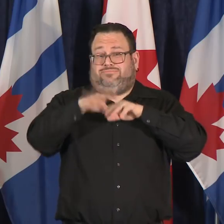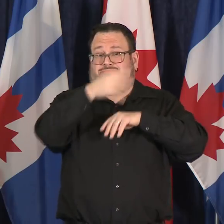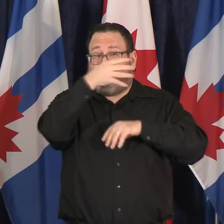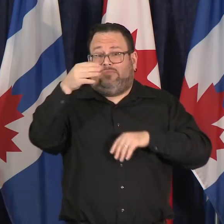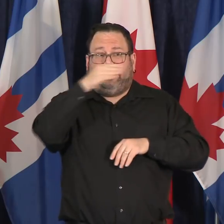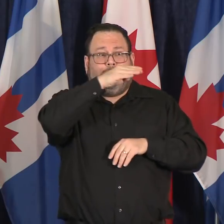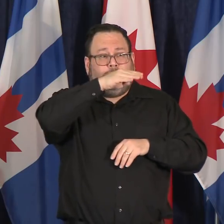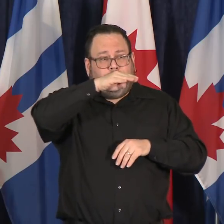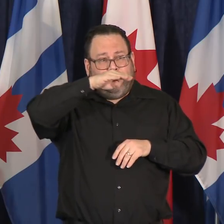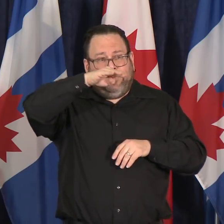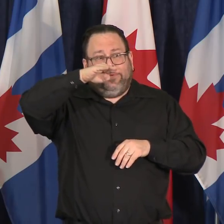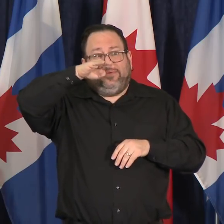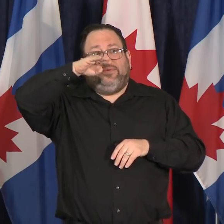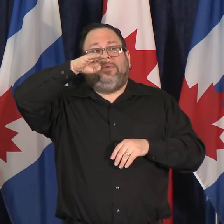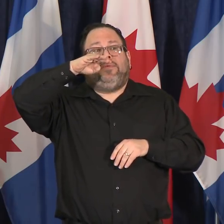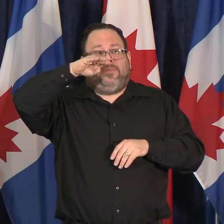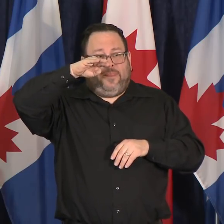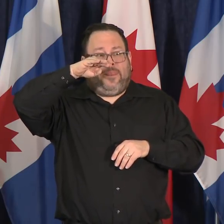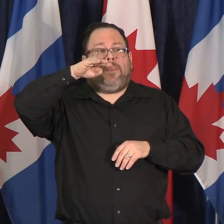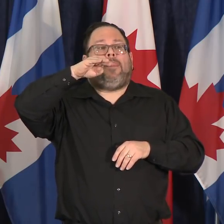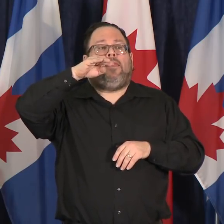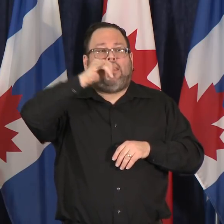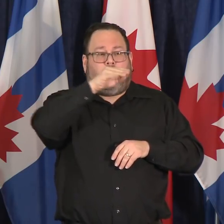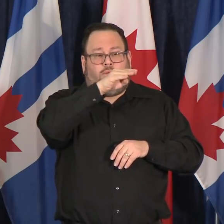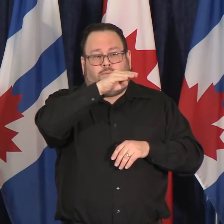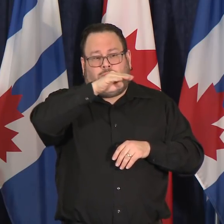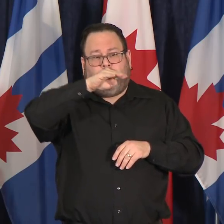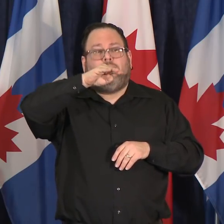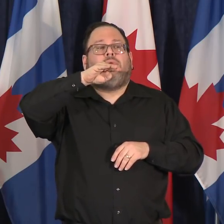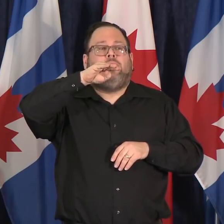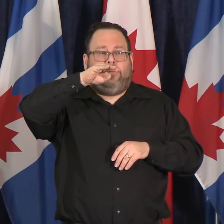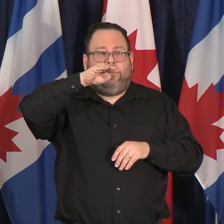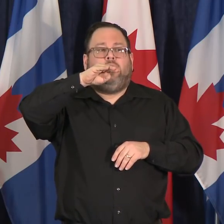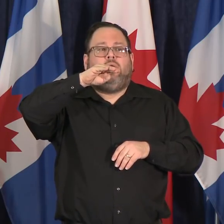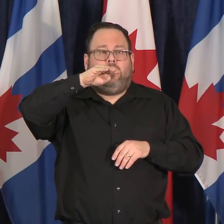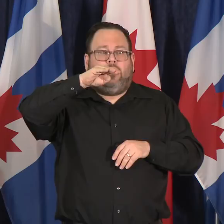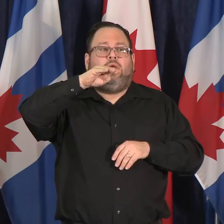and it goes at an exponential rate we are just at the beginning of that